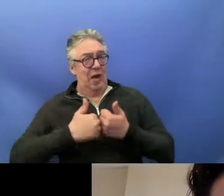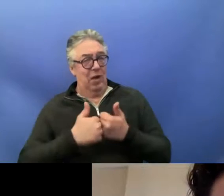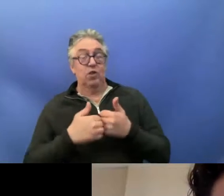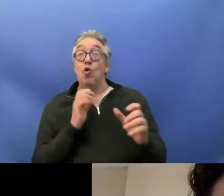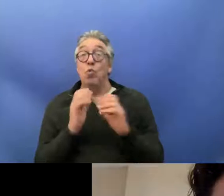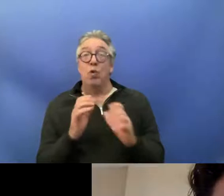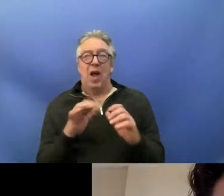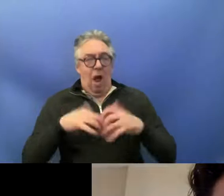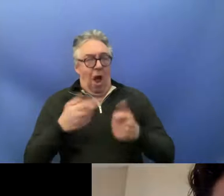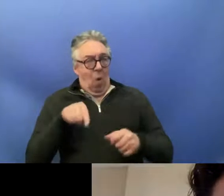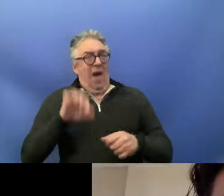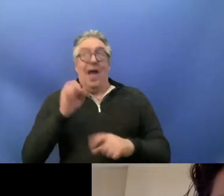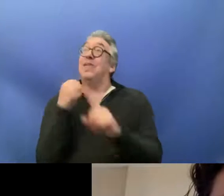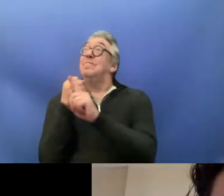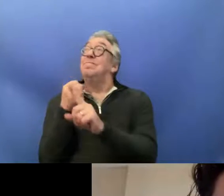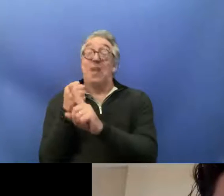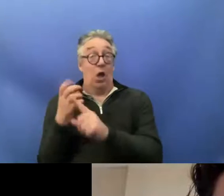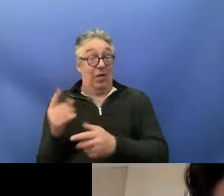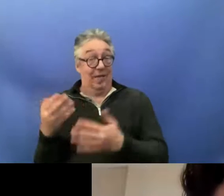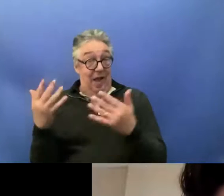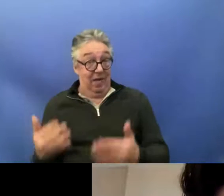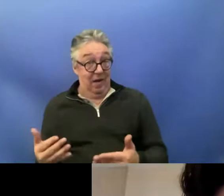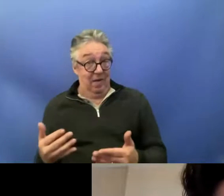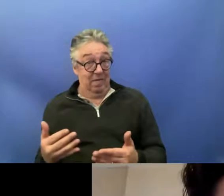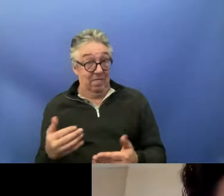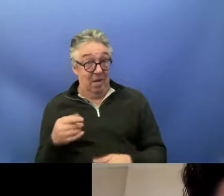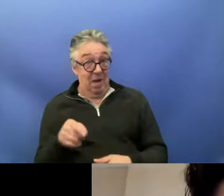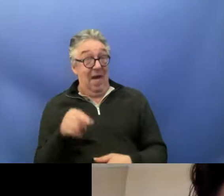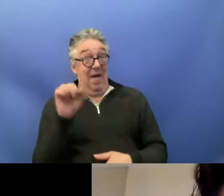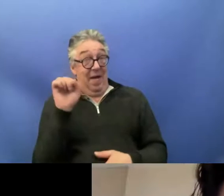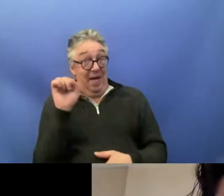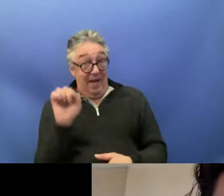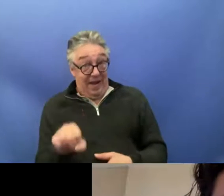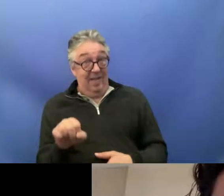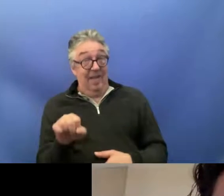Are they unable to ensure qualitative data on their personal experiences?